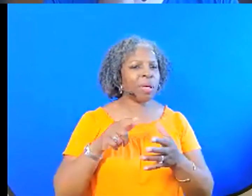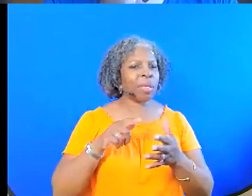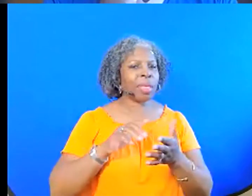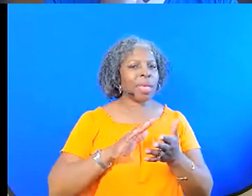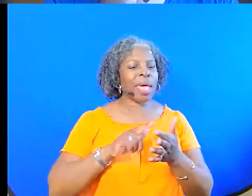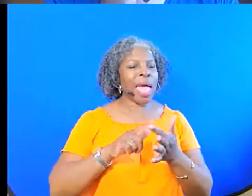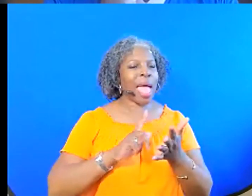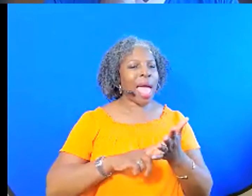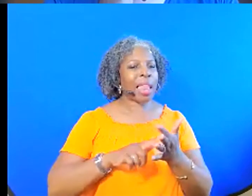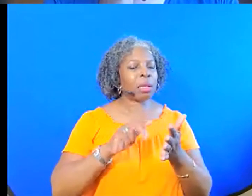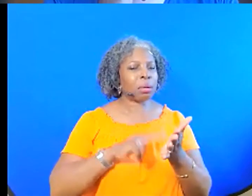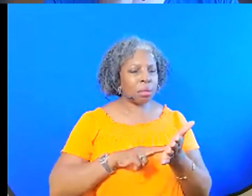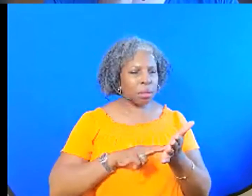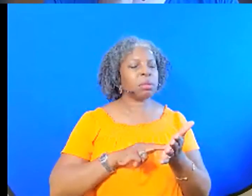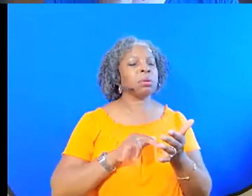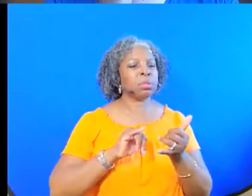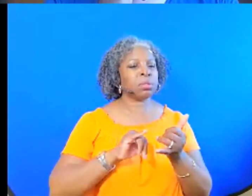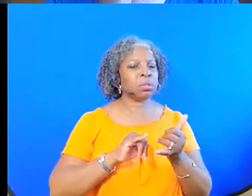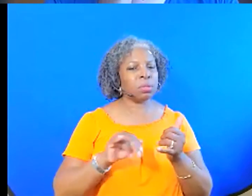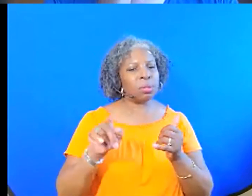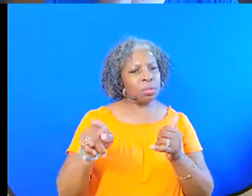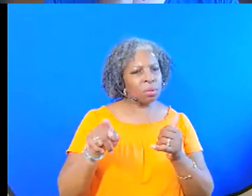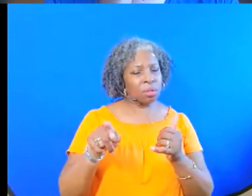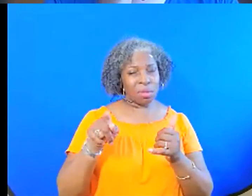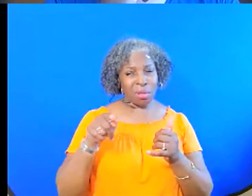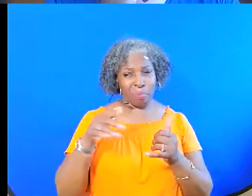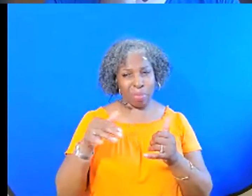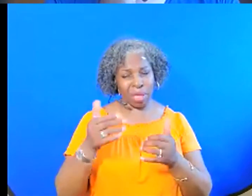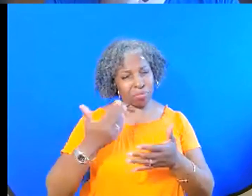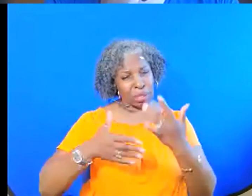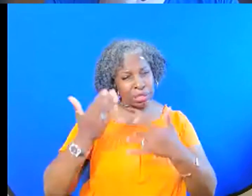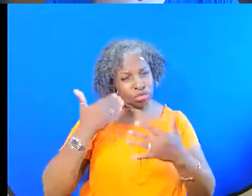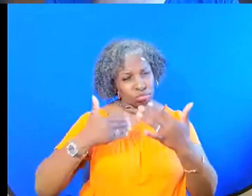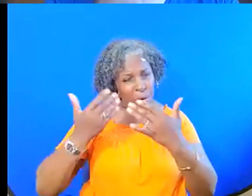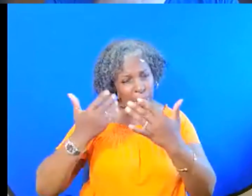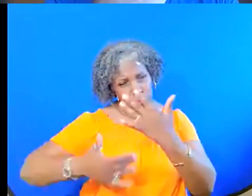went farther back and is recreating a portion of the waterfront,